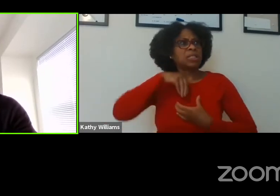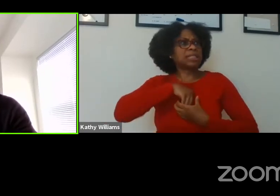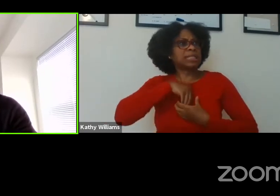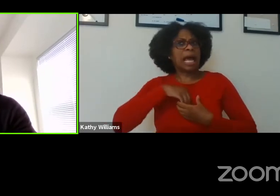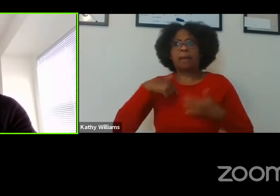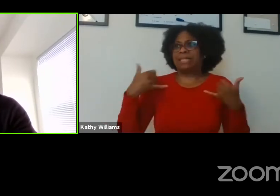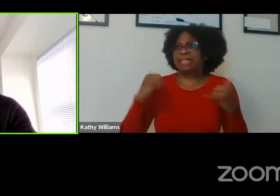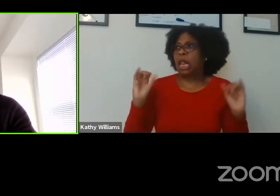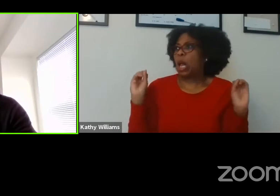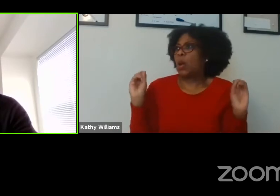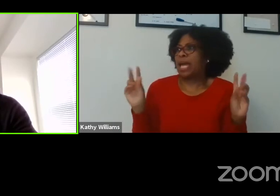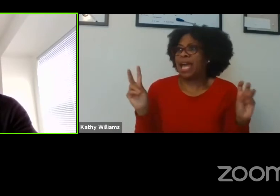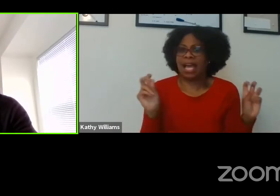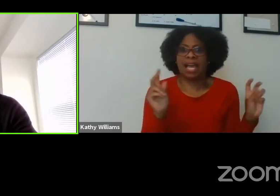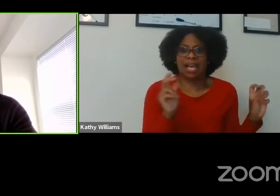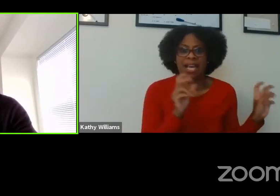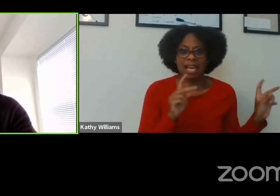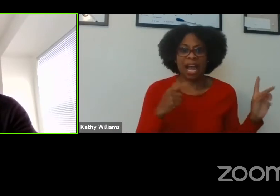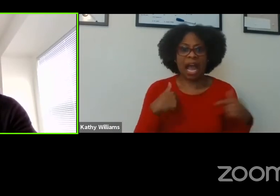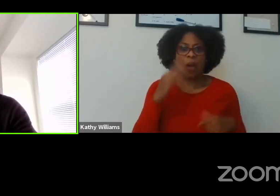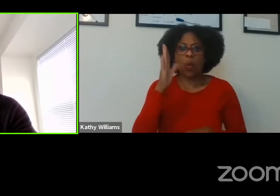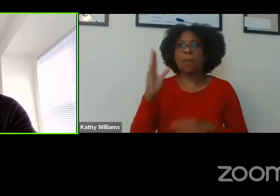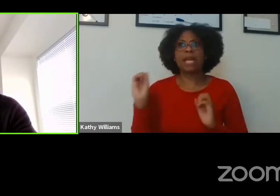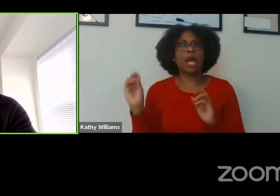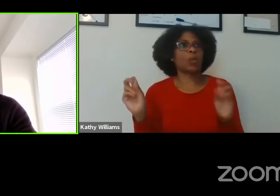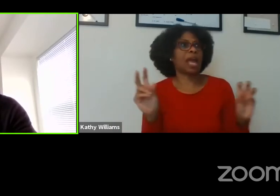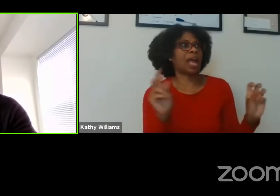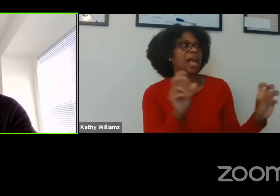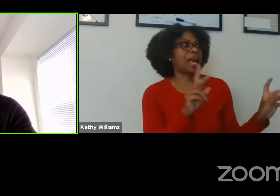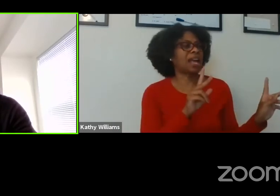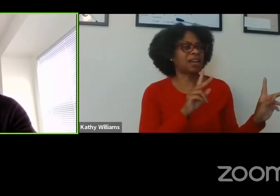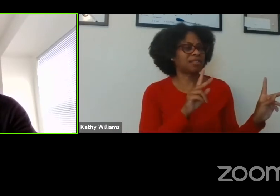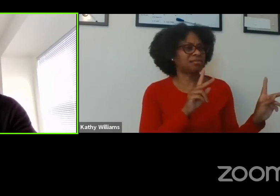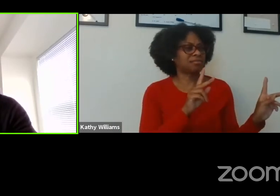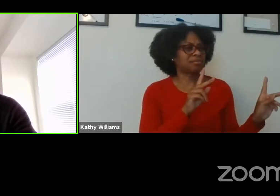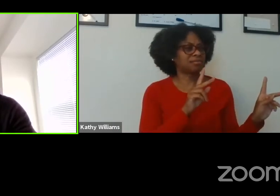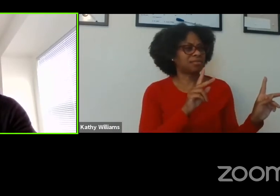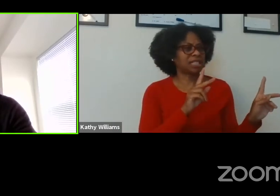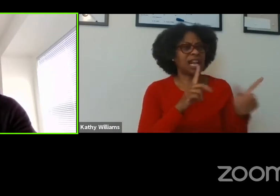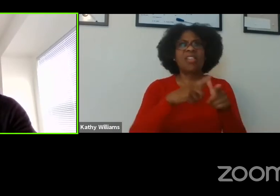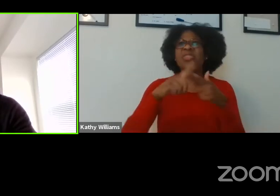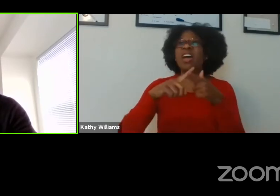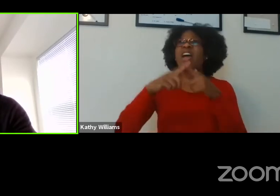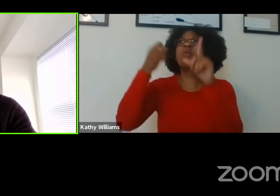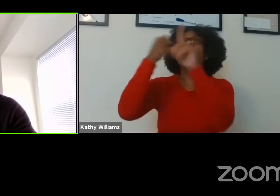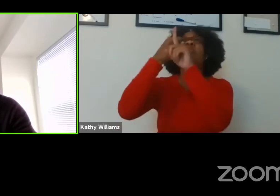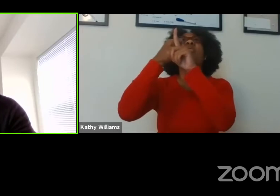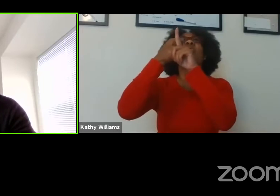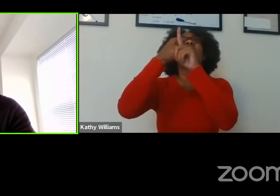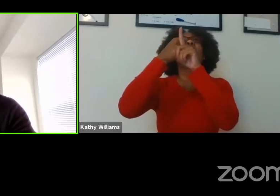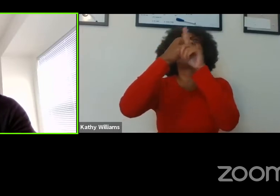This is going to be okay. But it started to storm. It started to rain really, really bad. This